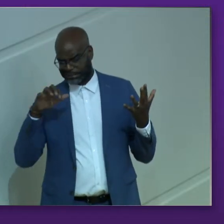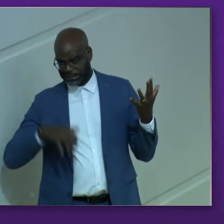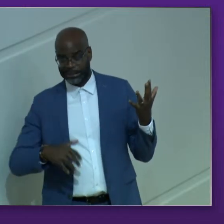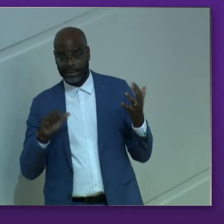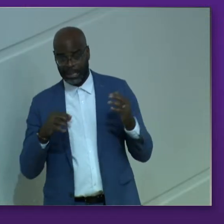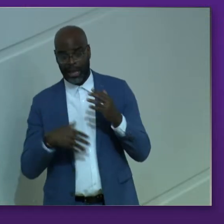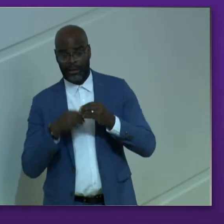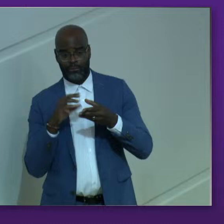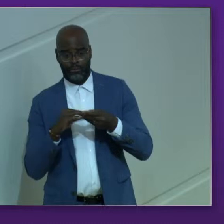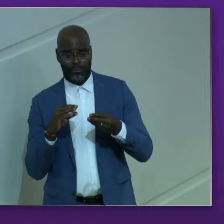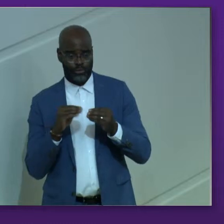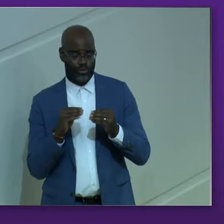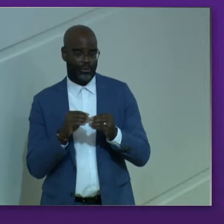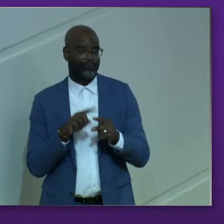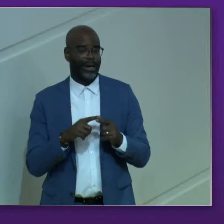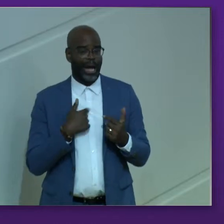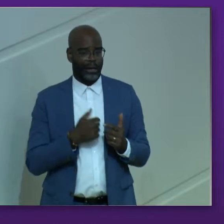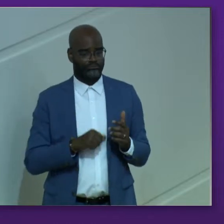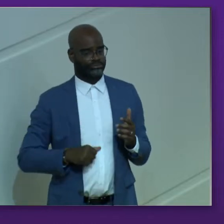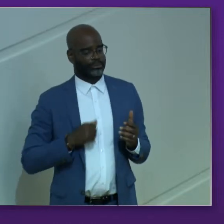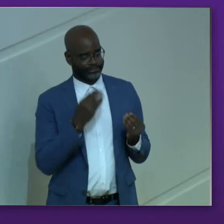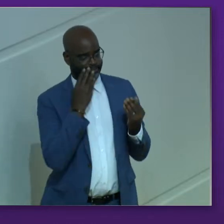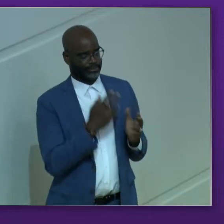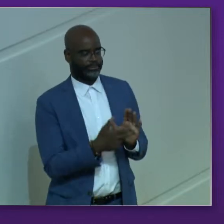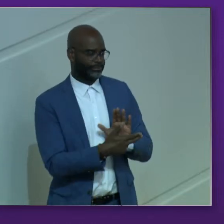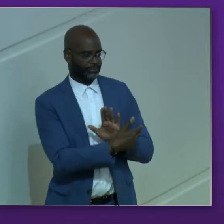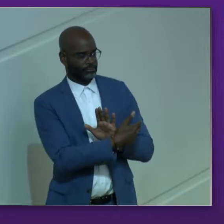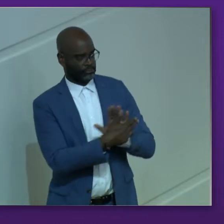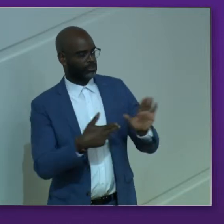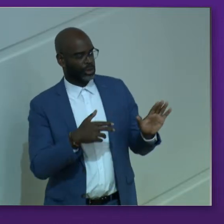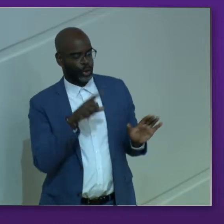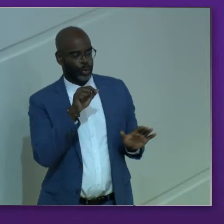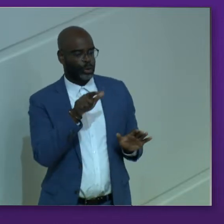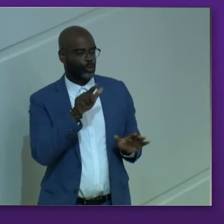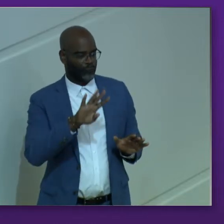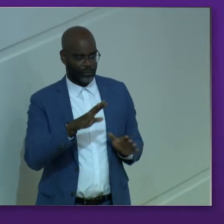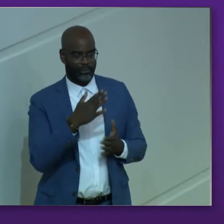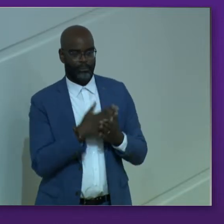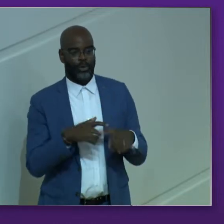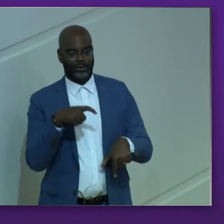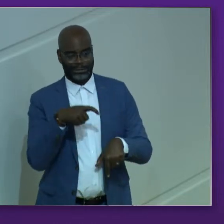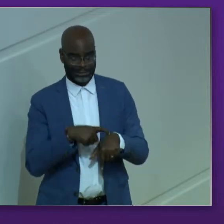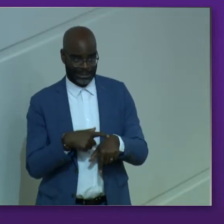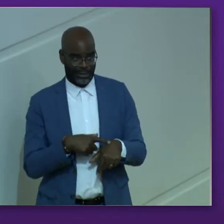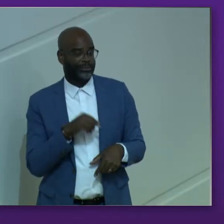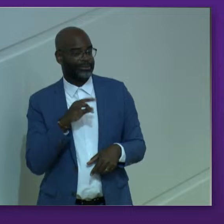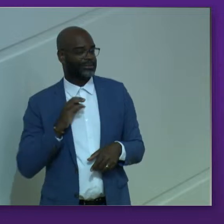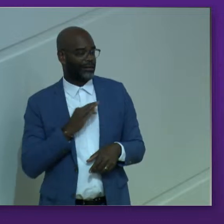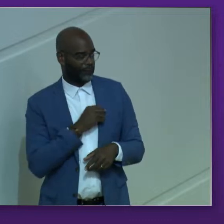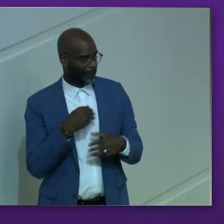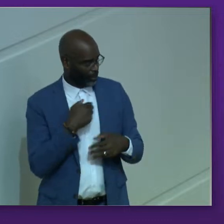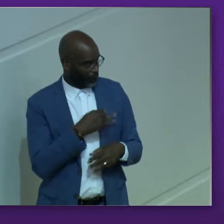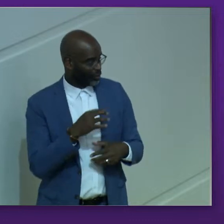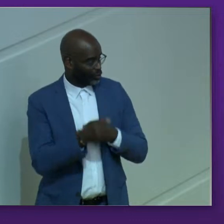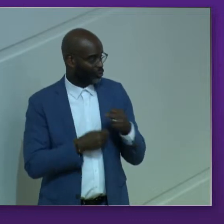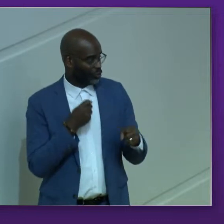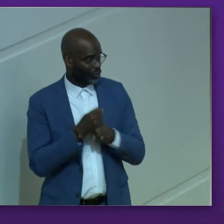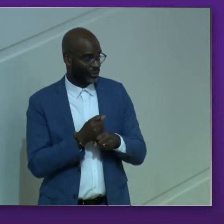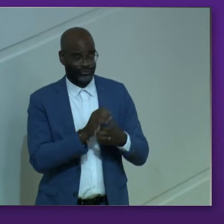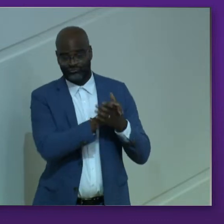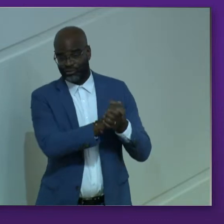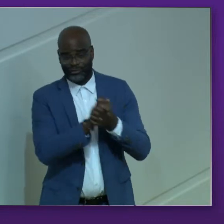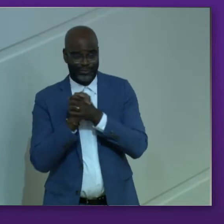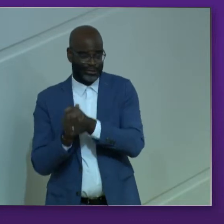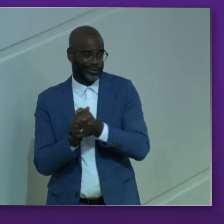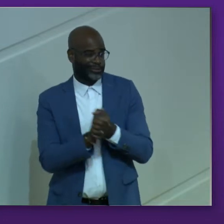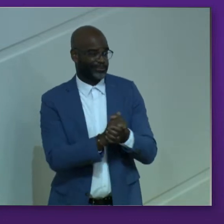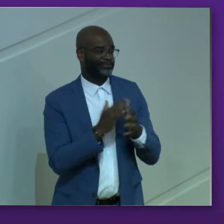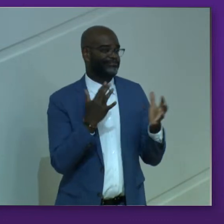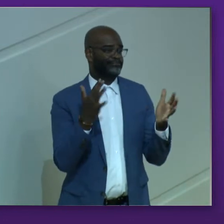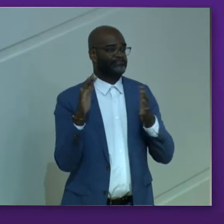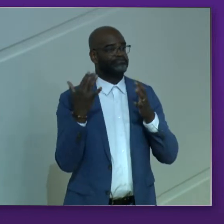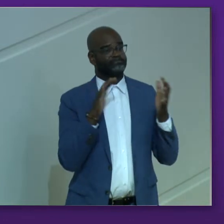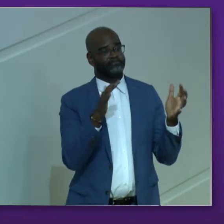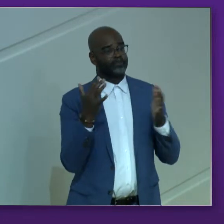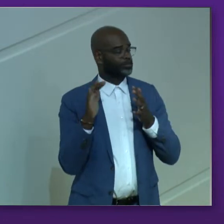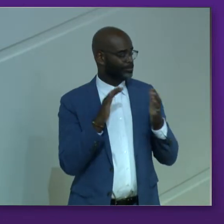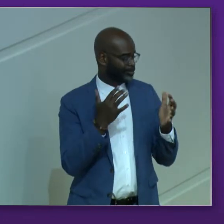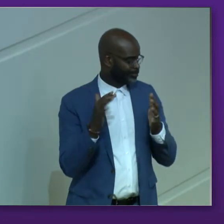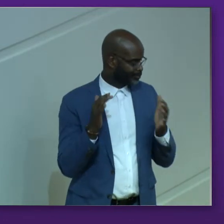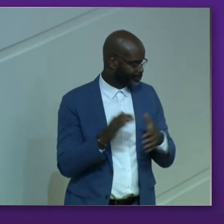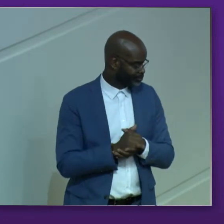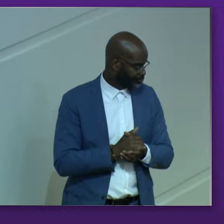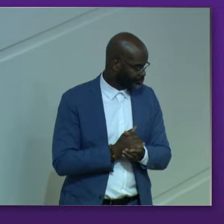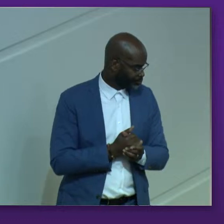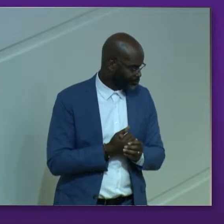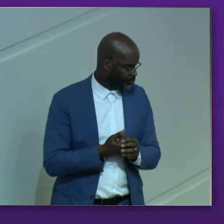MORE PROF. TANNER I AM PROUD TO